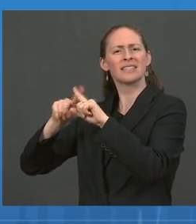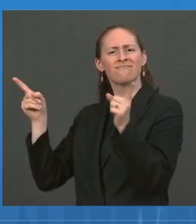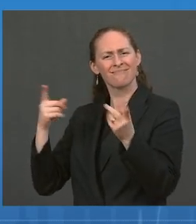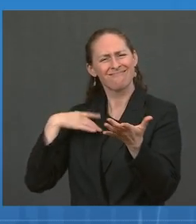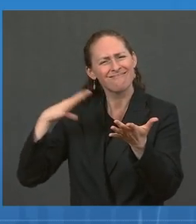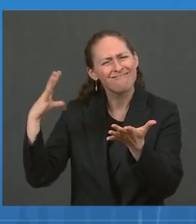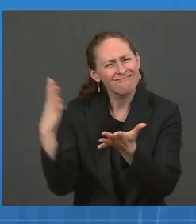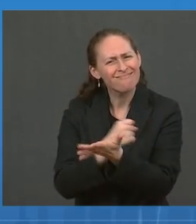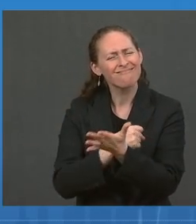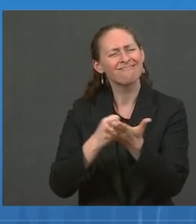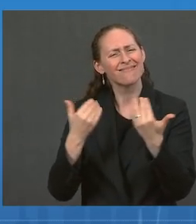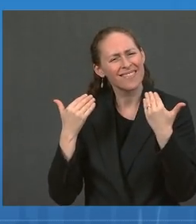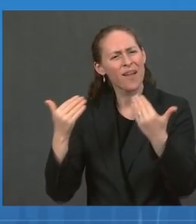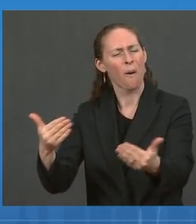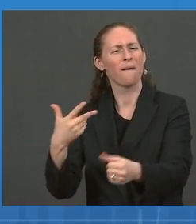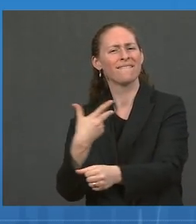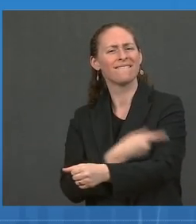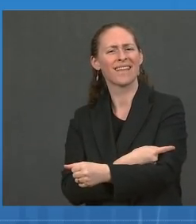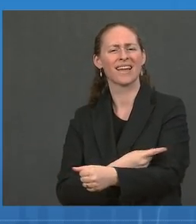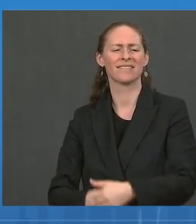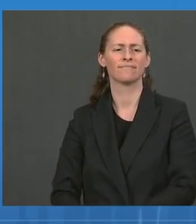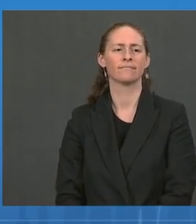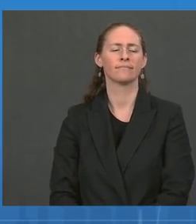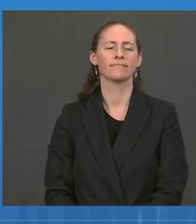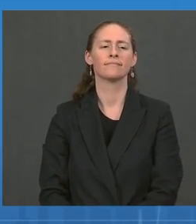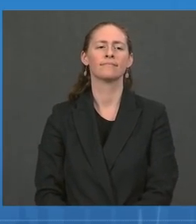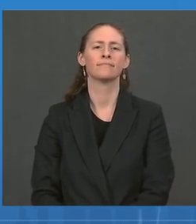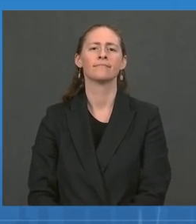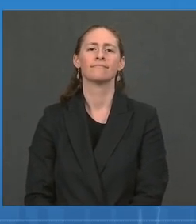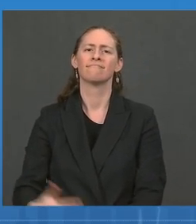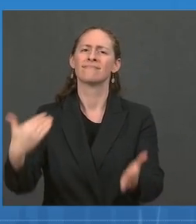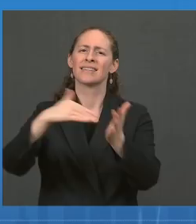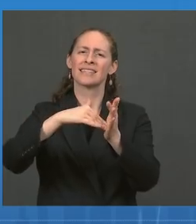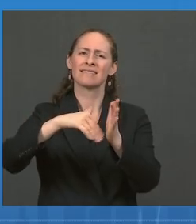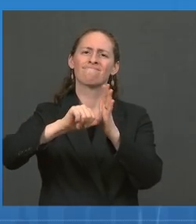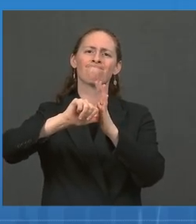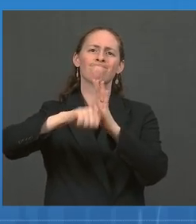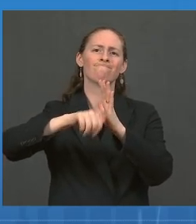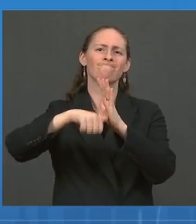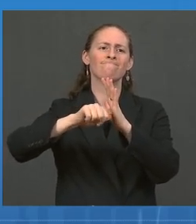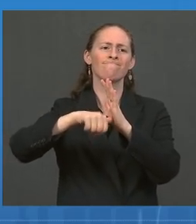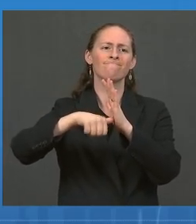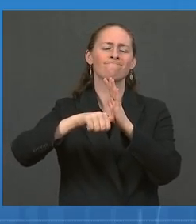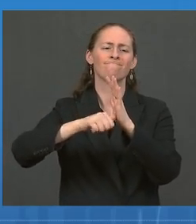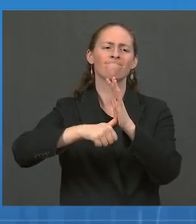And that gets back to what we say all the time: After Delta became the most common variant,